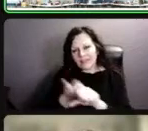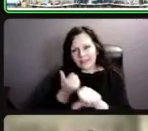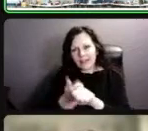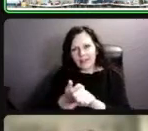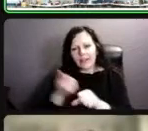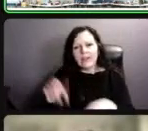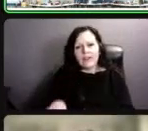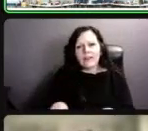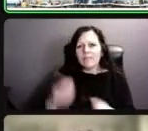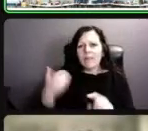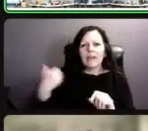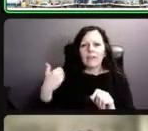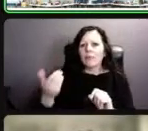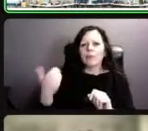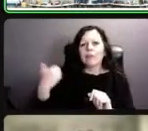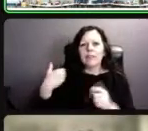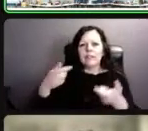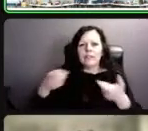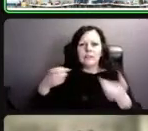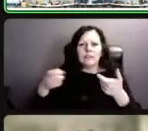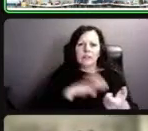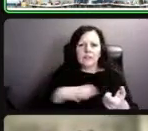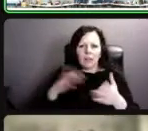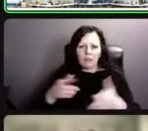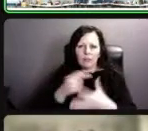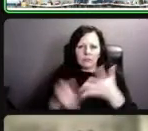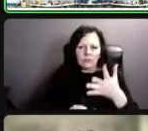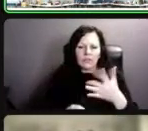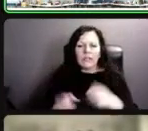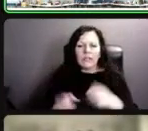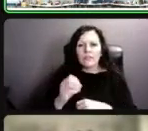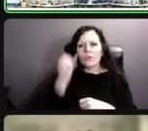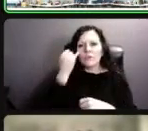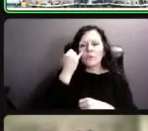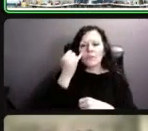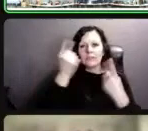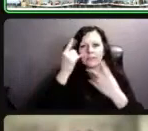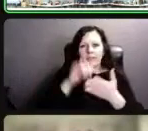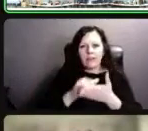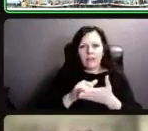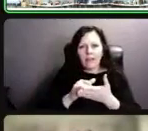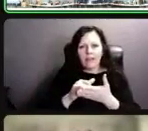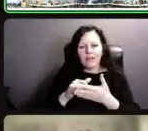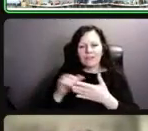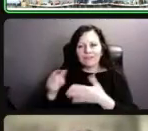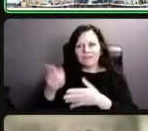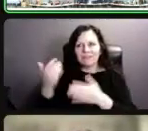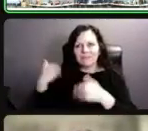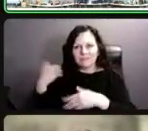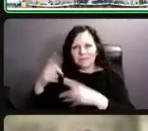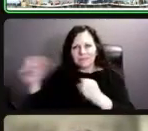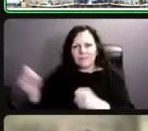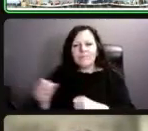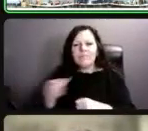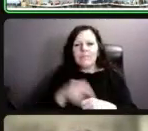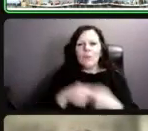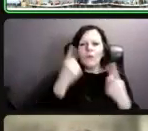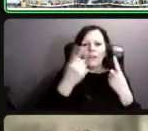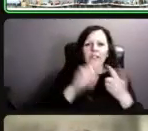SCALED WAY BACK DURING PANDEMIC AND THE CENSUS ITSELF WAS SCALED WAY BACK DURING